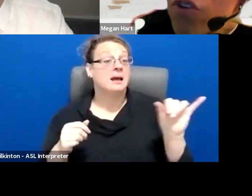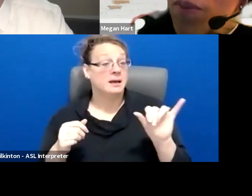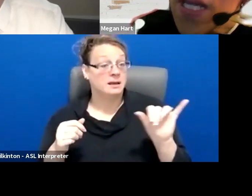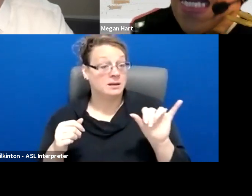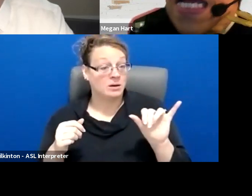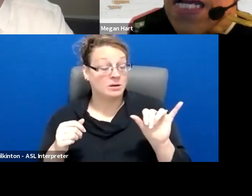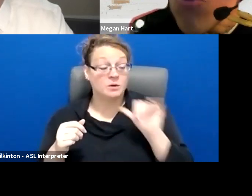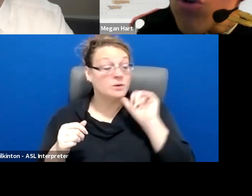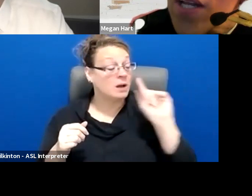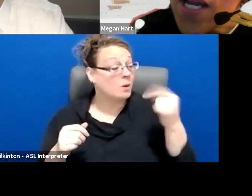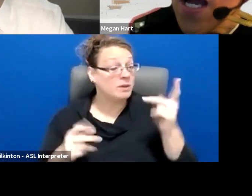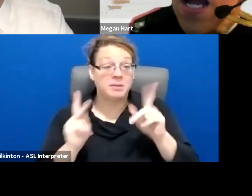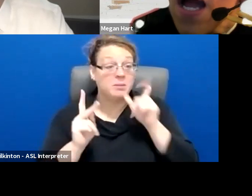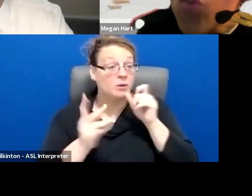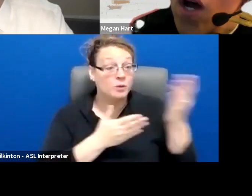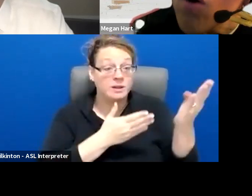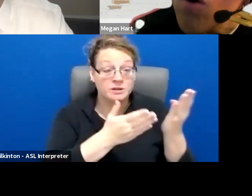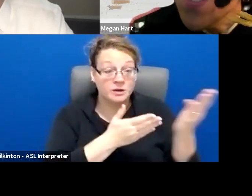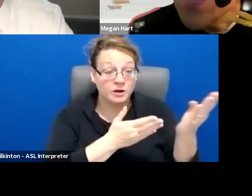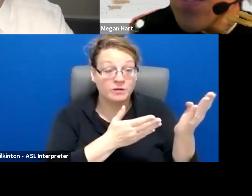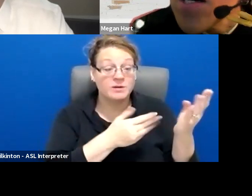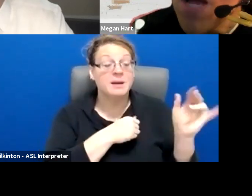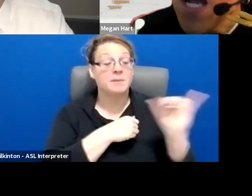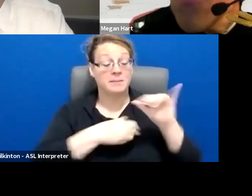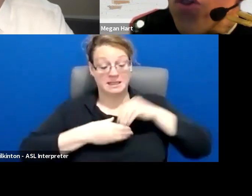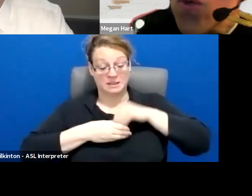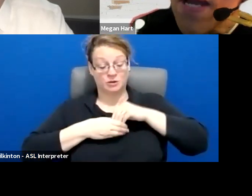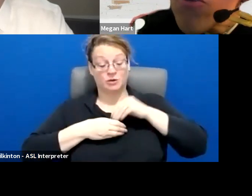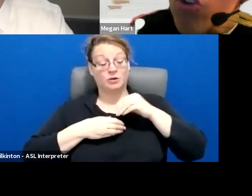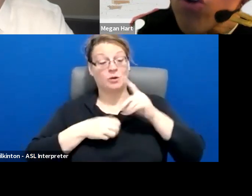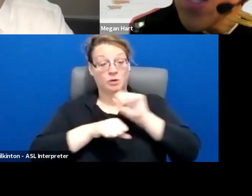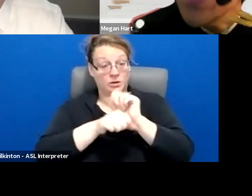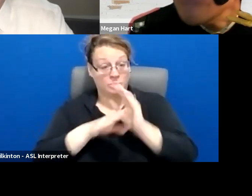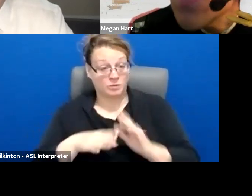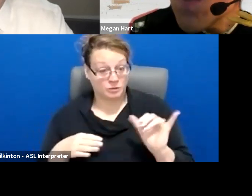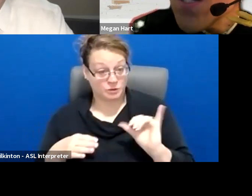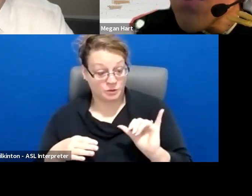I think really having that diverse perspective is really important.